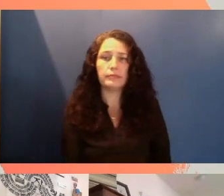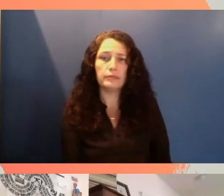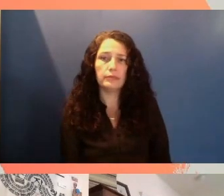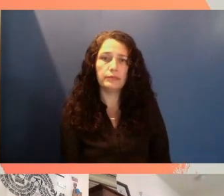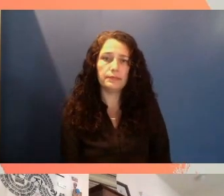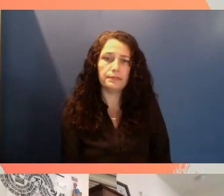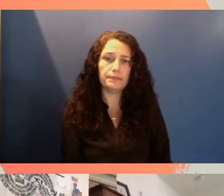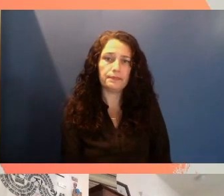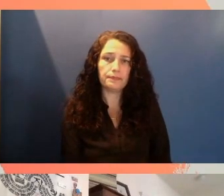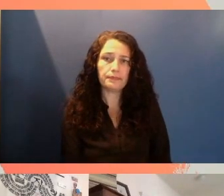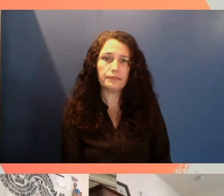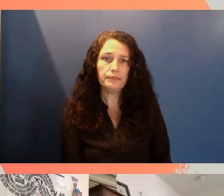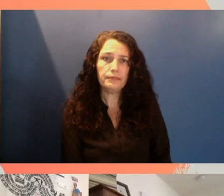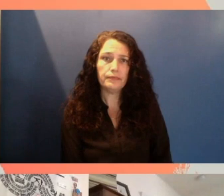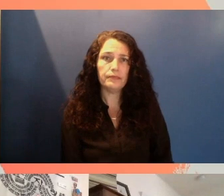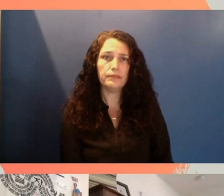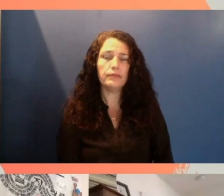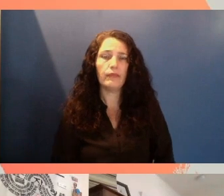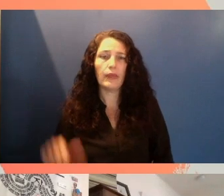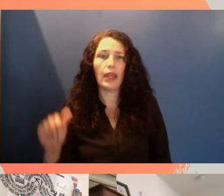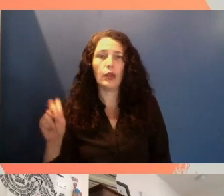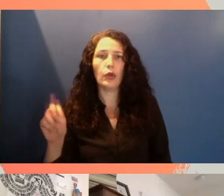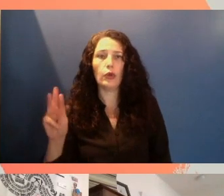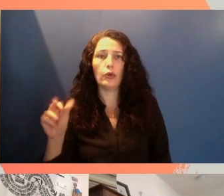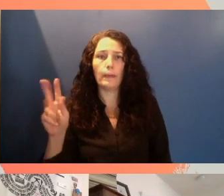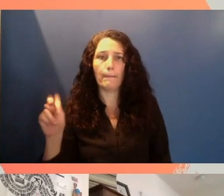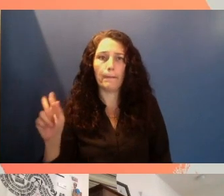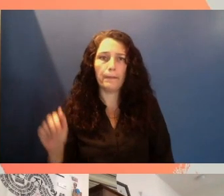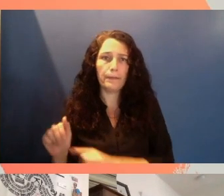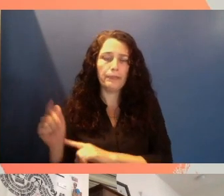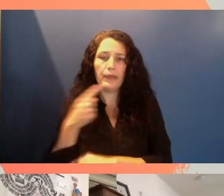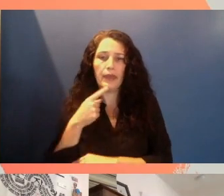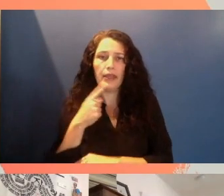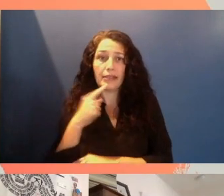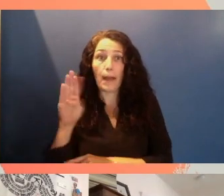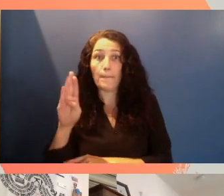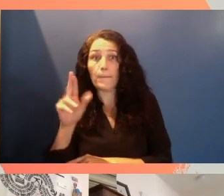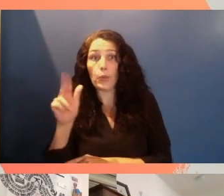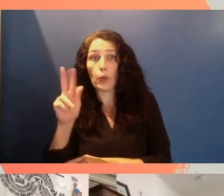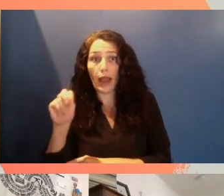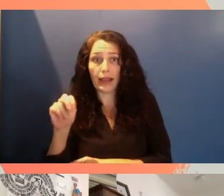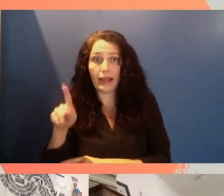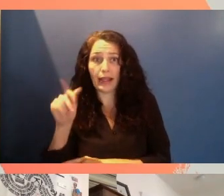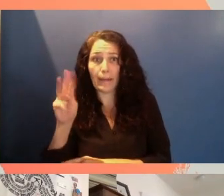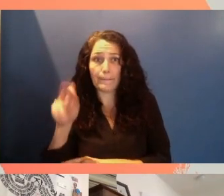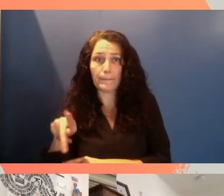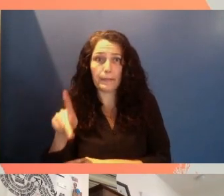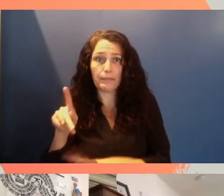I think it's safe to say that Brian Kemp is not part of any community that we wanna be a part of. And there's an interesting question I have about that though, right?